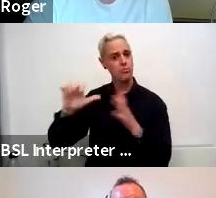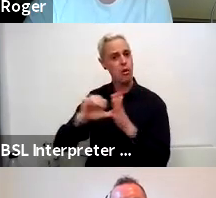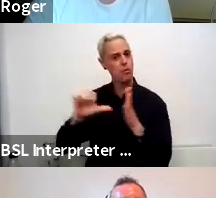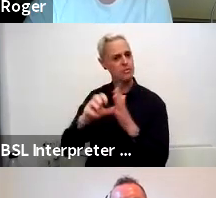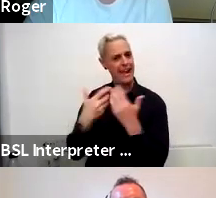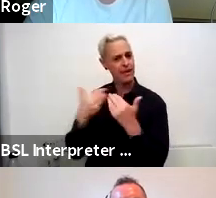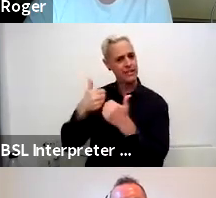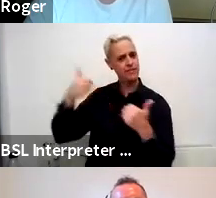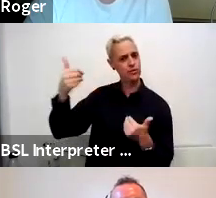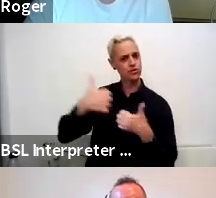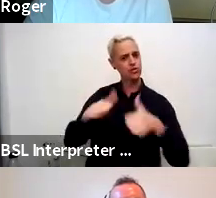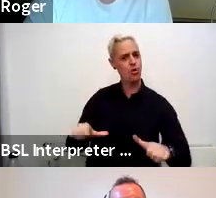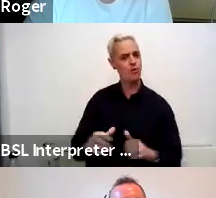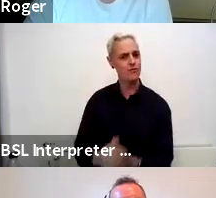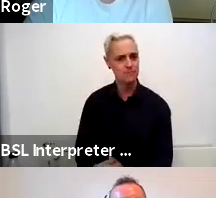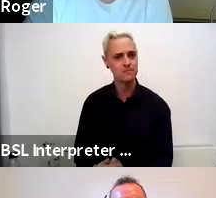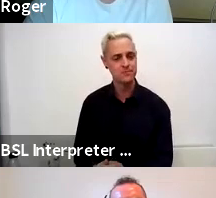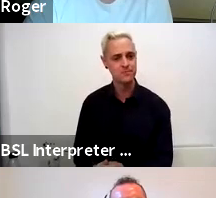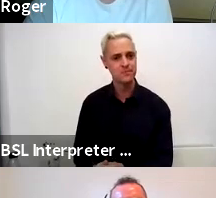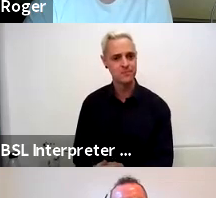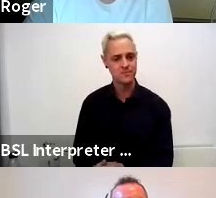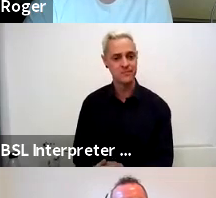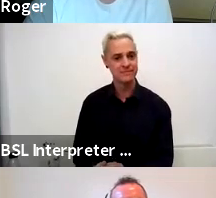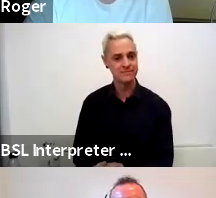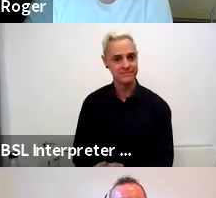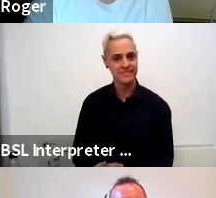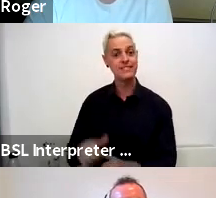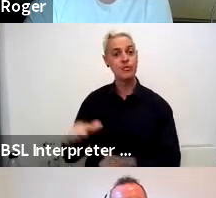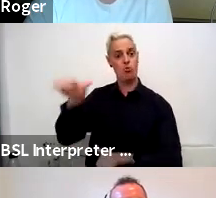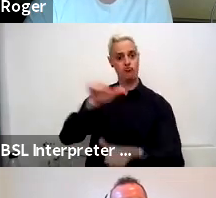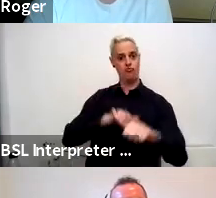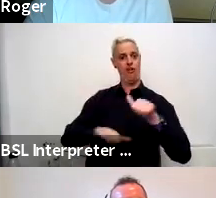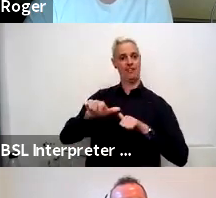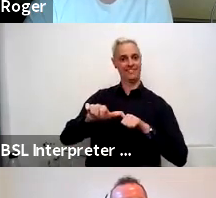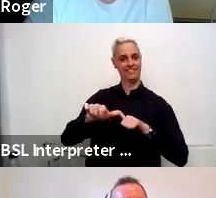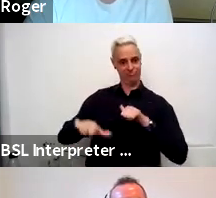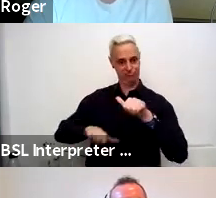So, and to do our pattern but in.